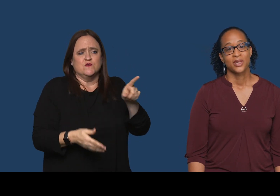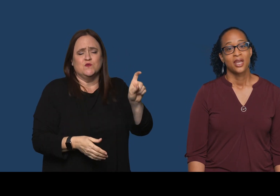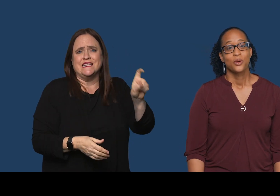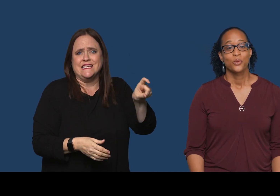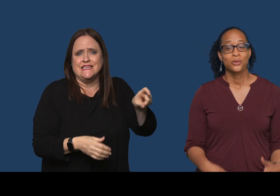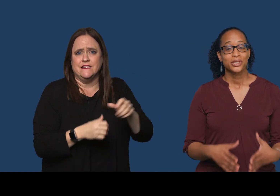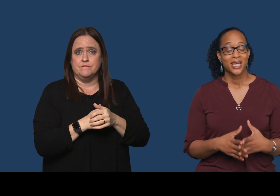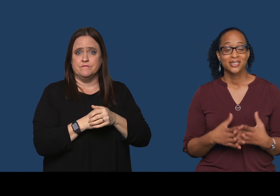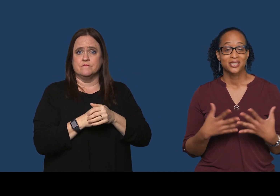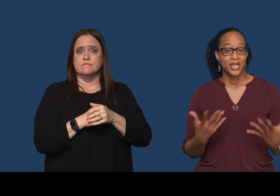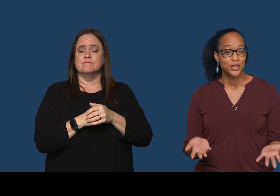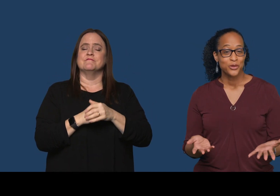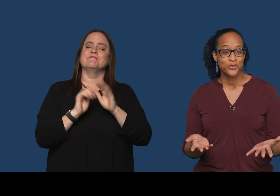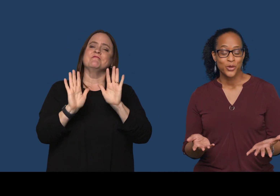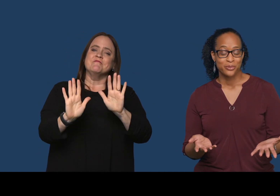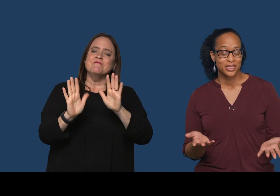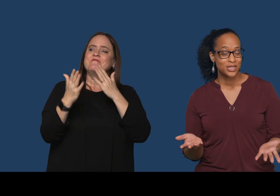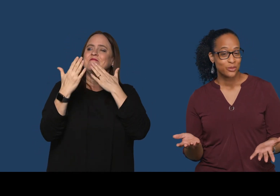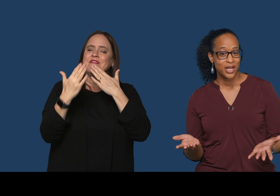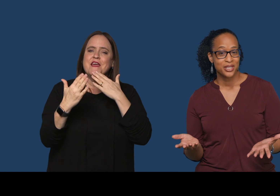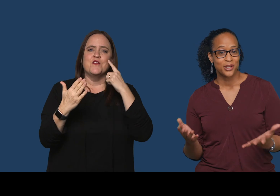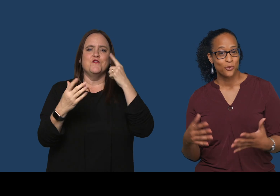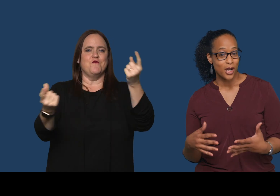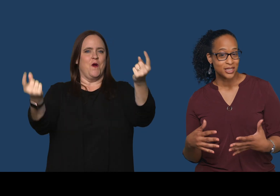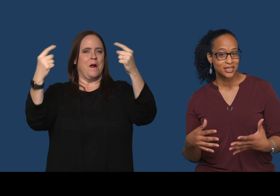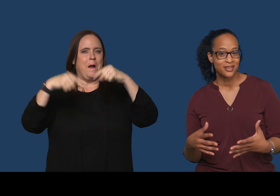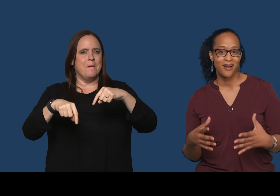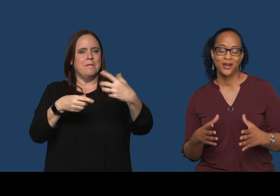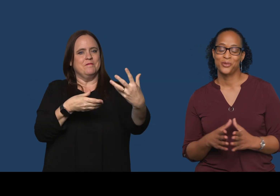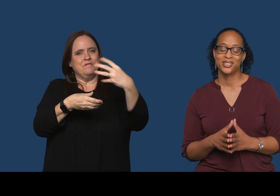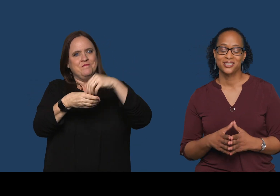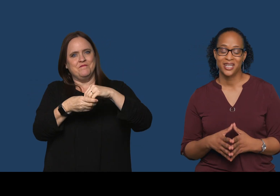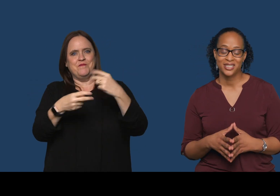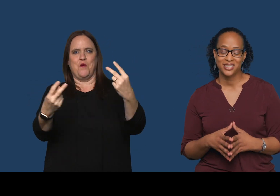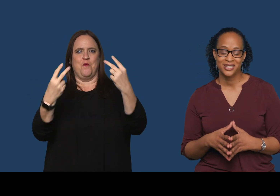We would like to thank you for participating and watching our presentation.